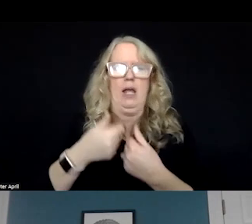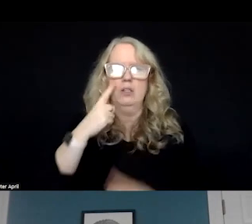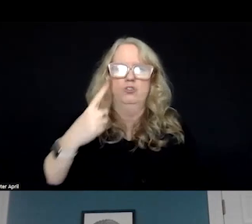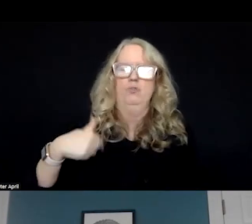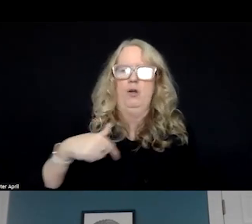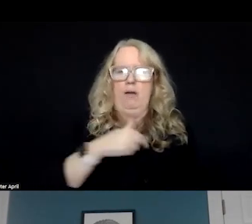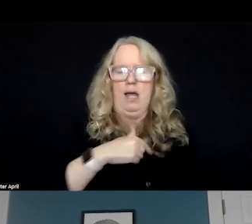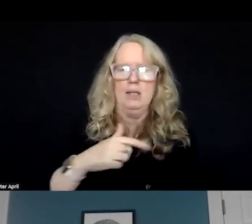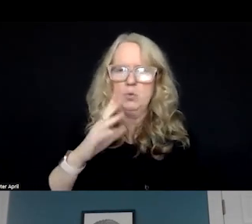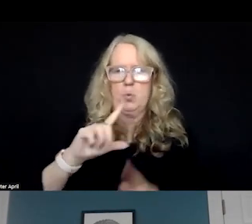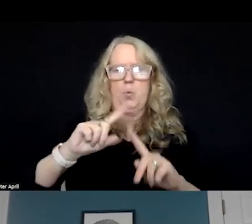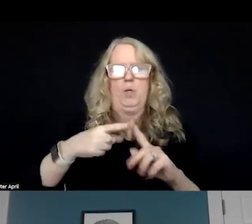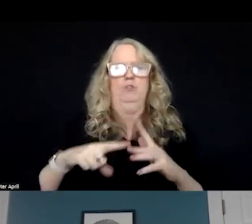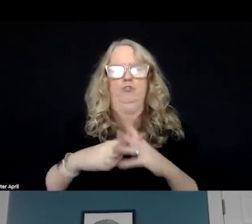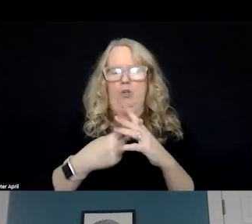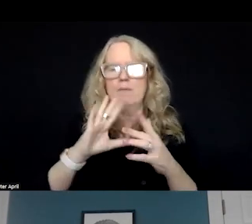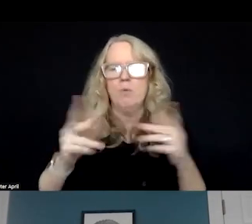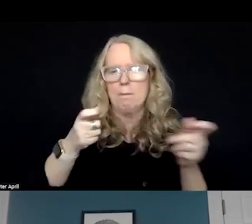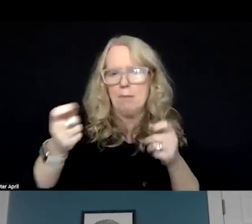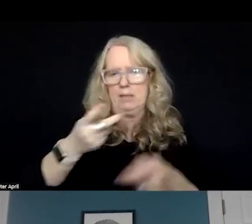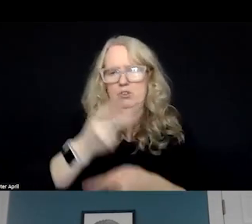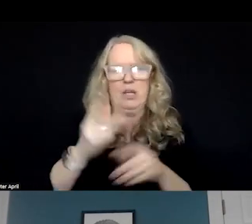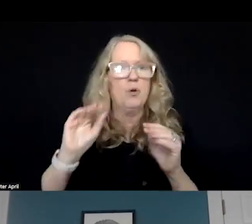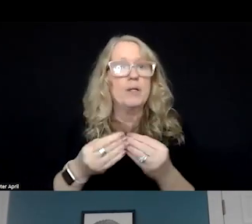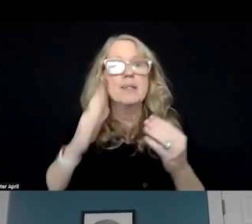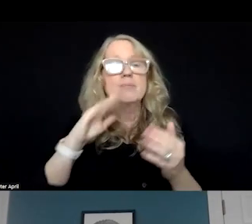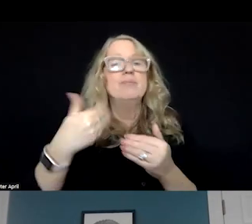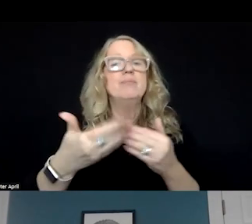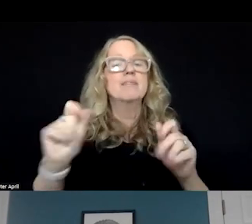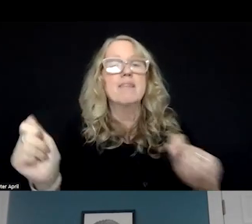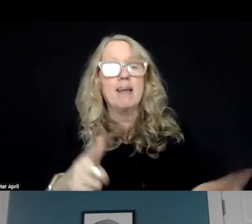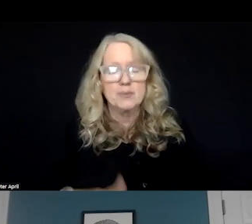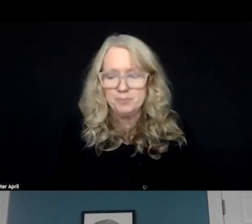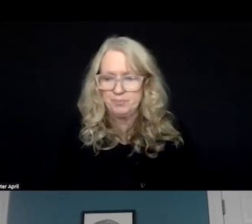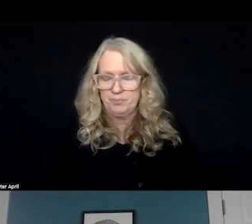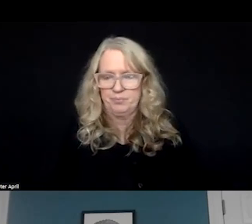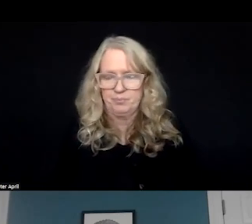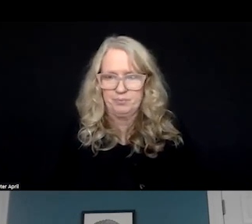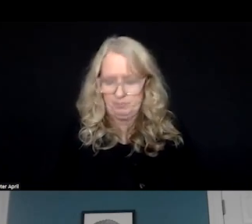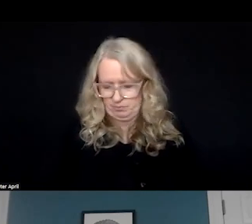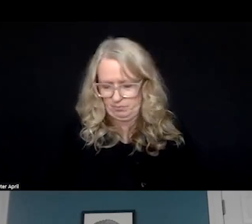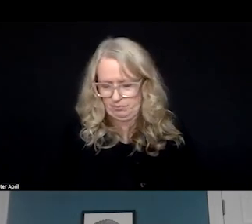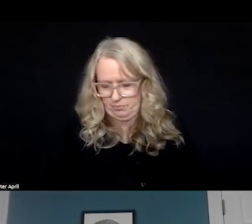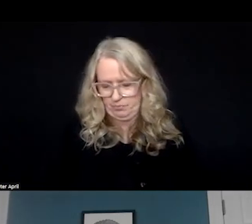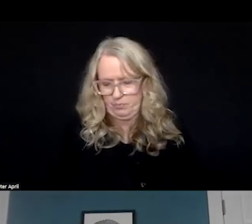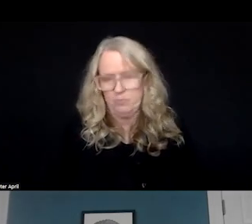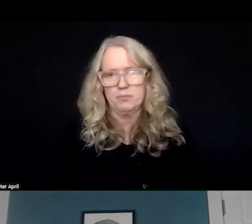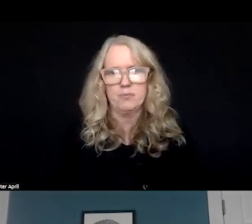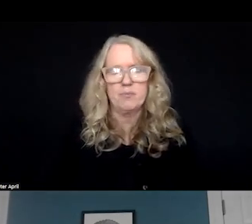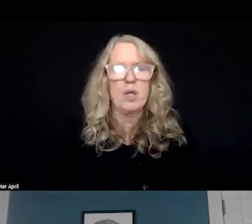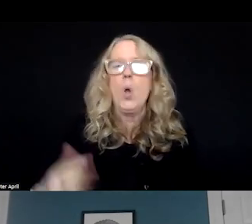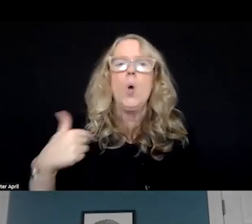STARTED MANAGE CARE ORGANIZATION. SO, AGAIN, WE WERE NOT HAPPY WITH